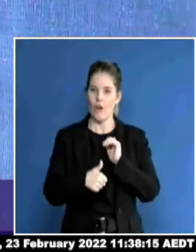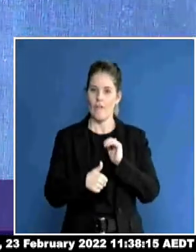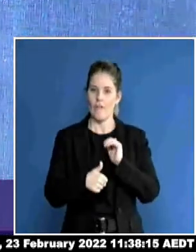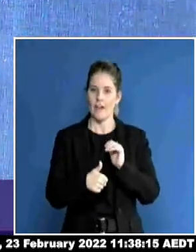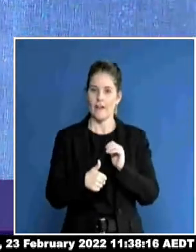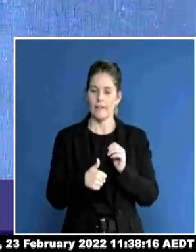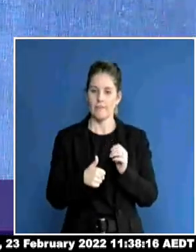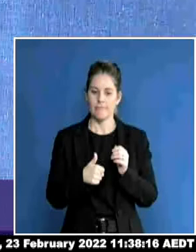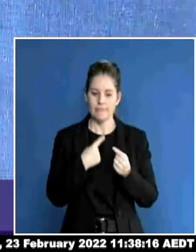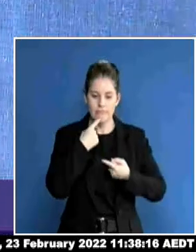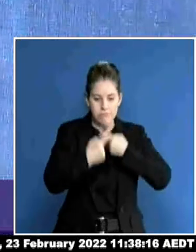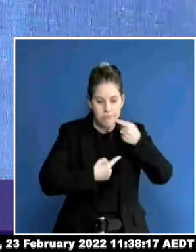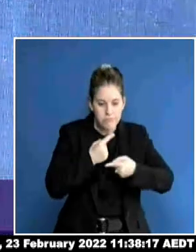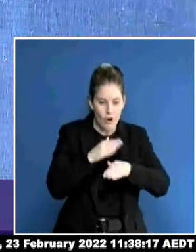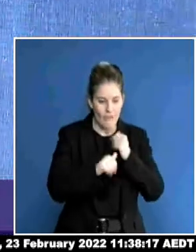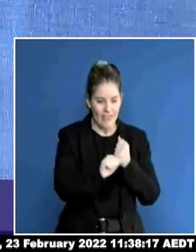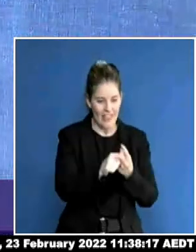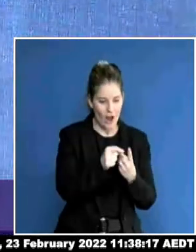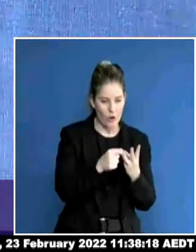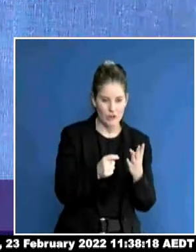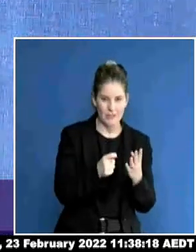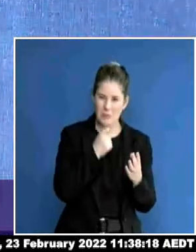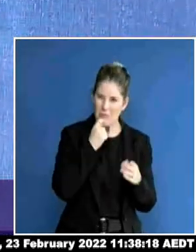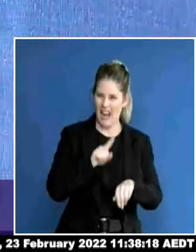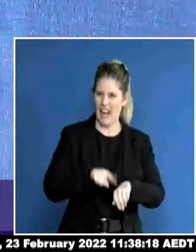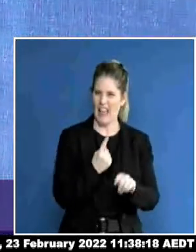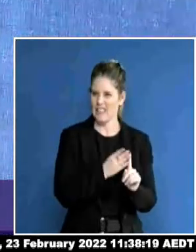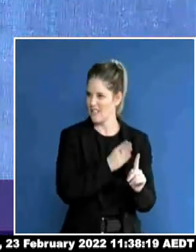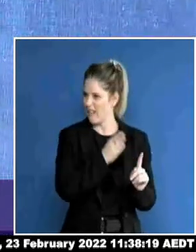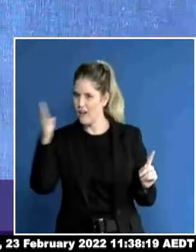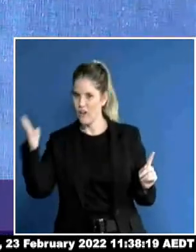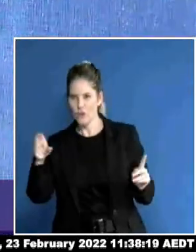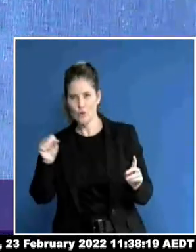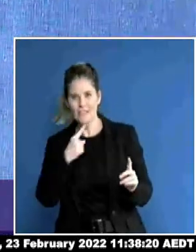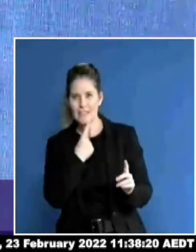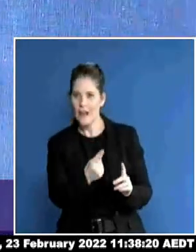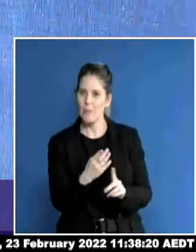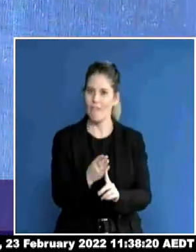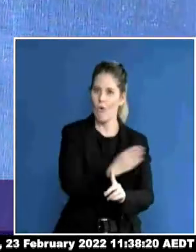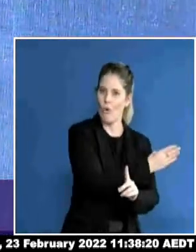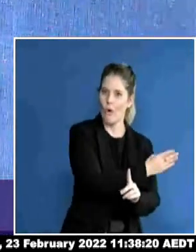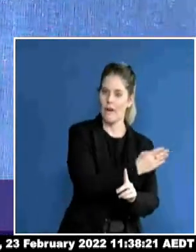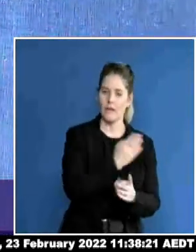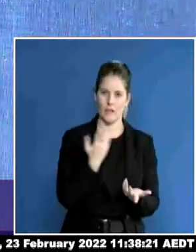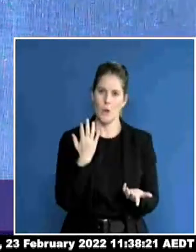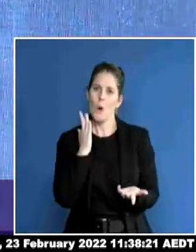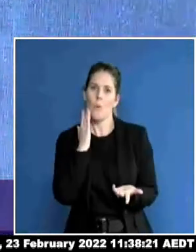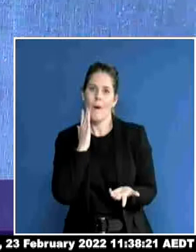When should young people be receiving information prior to leaving school and how